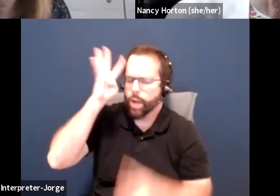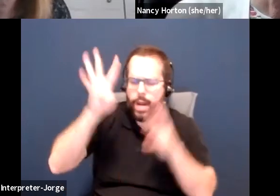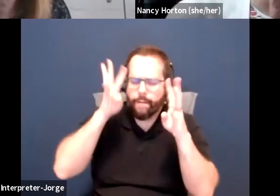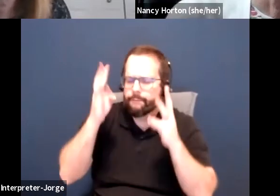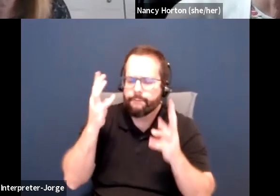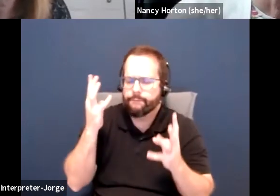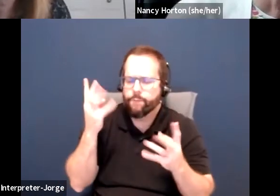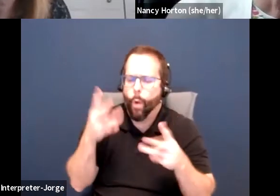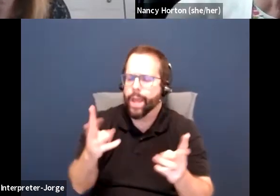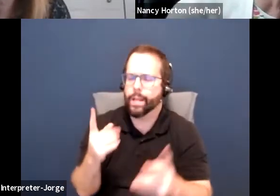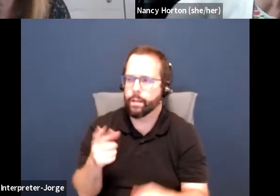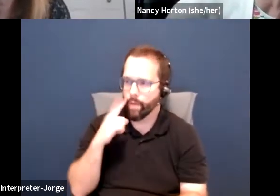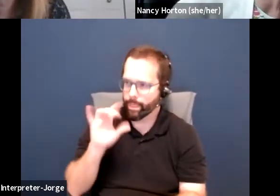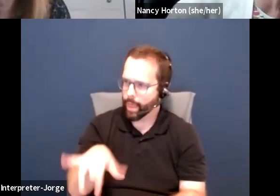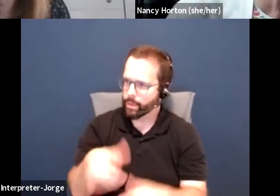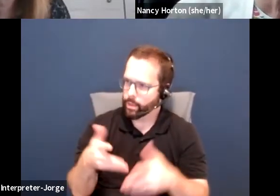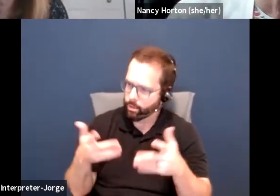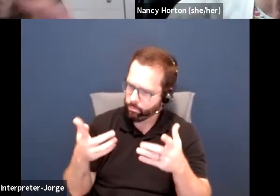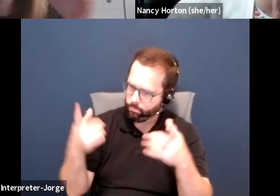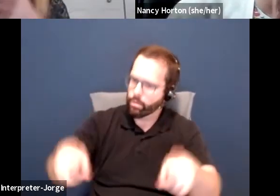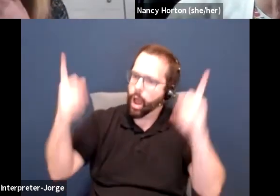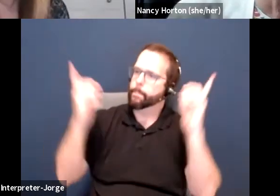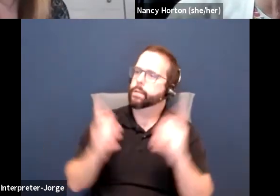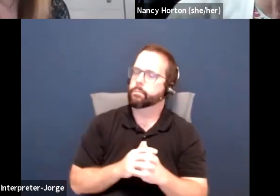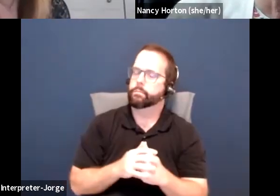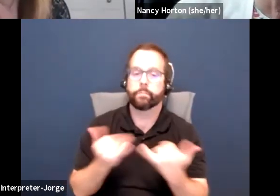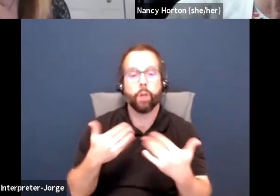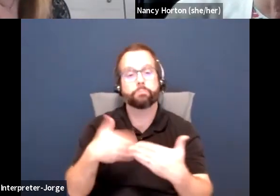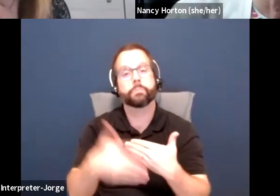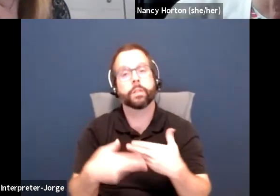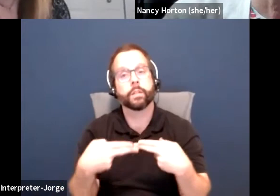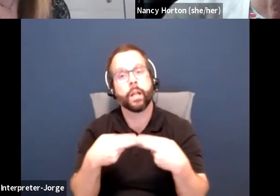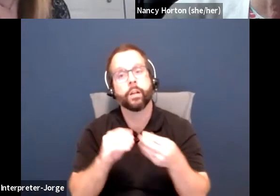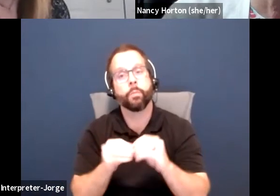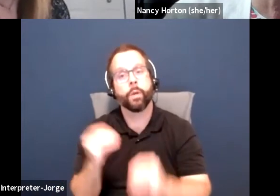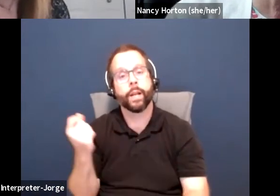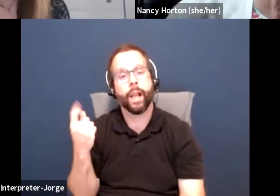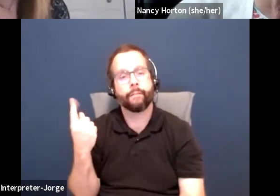done. Sometimes you need to be creative in order for that to happen.